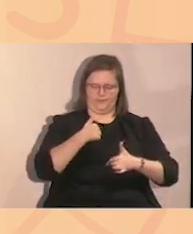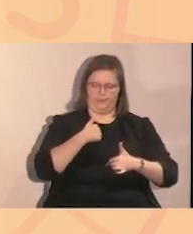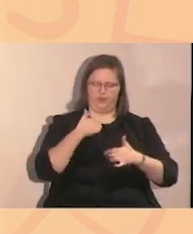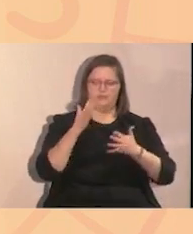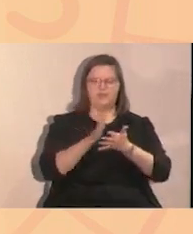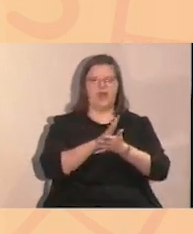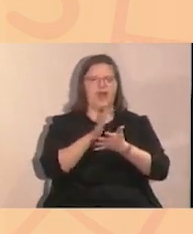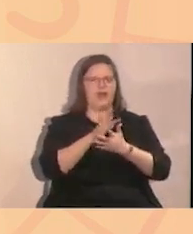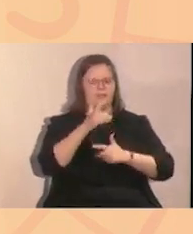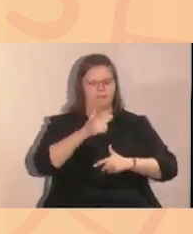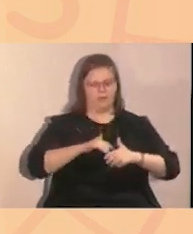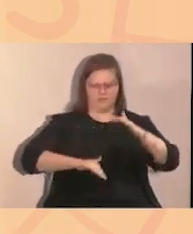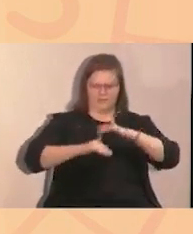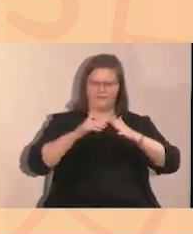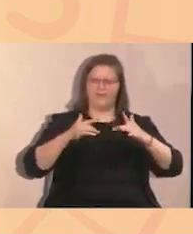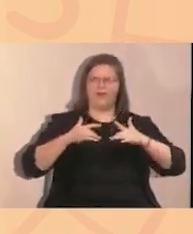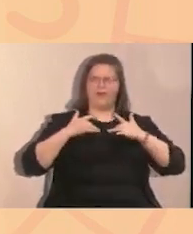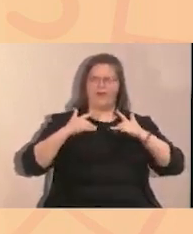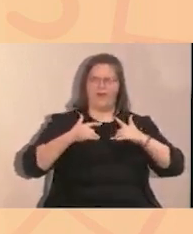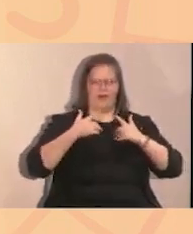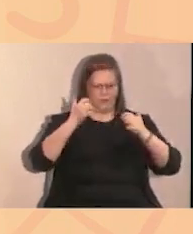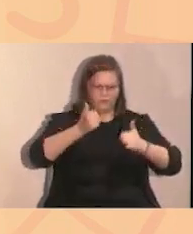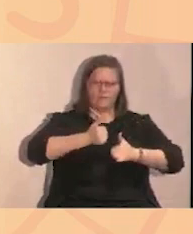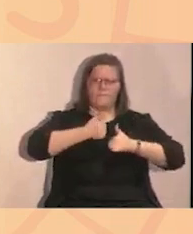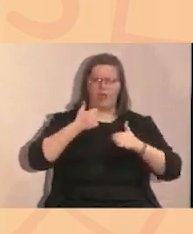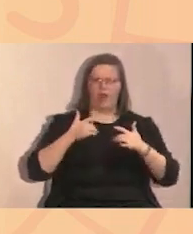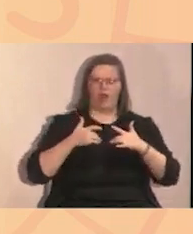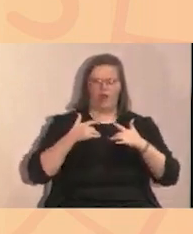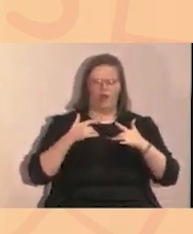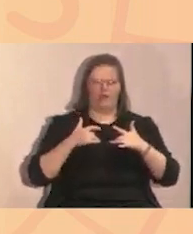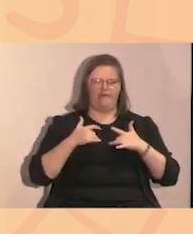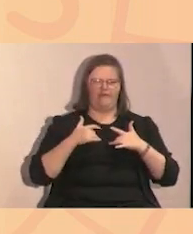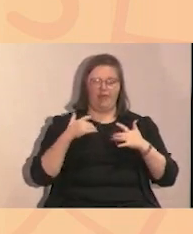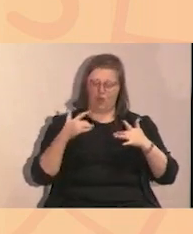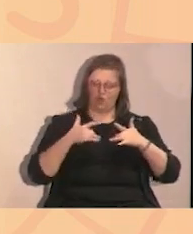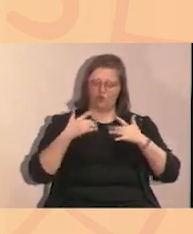Such as it was. It was mine. To live safe, healthy and free. To cry full sobs.